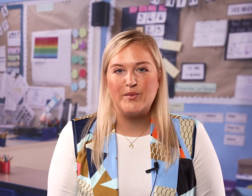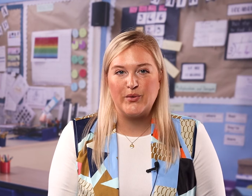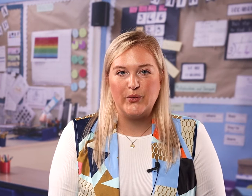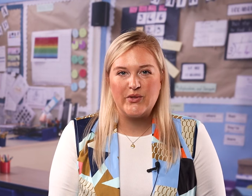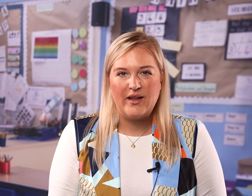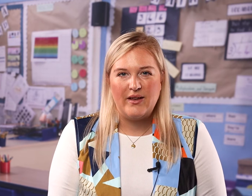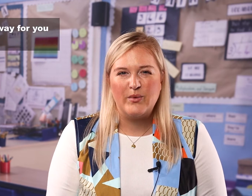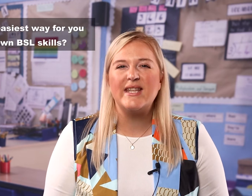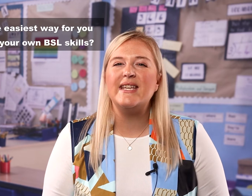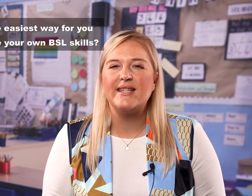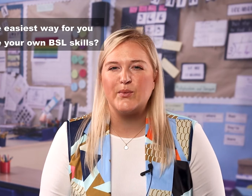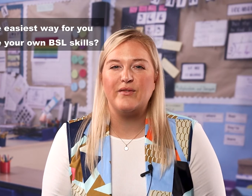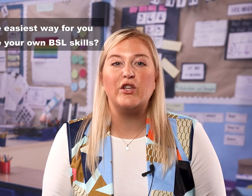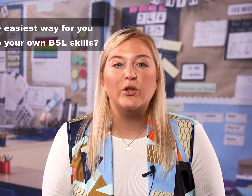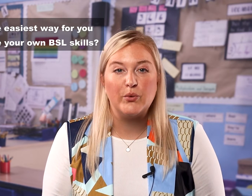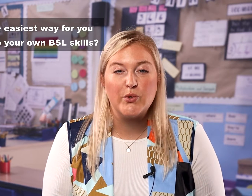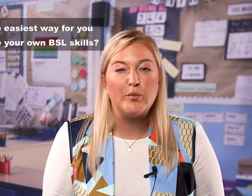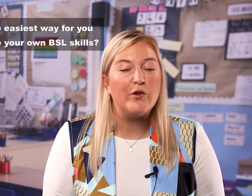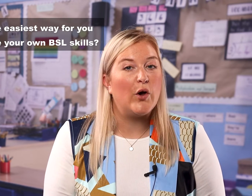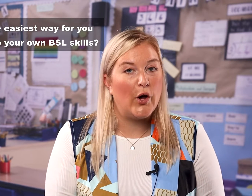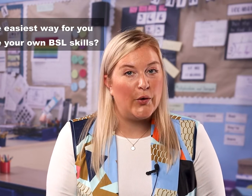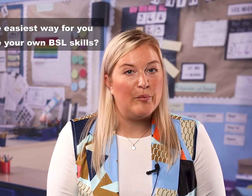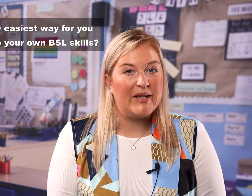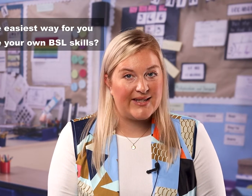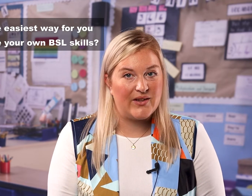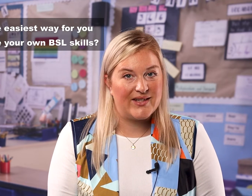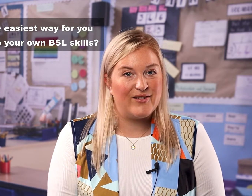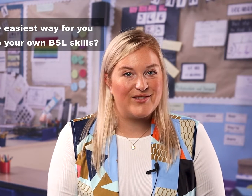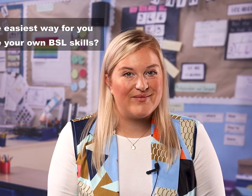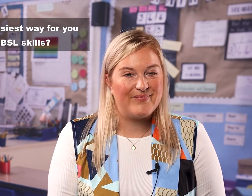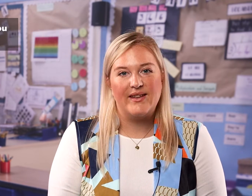mainstream schools what’s the easiest way for you to improve your own BSL skills?